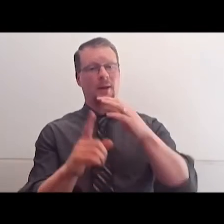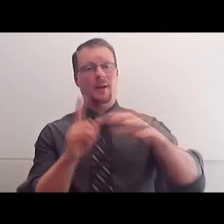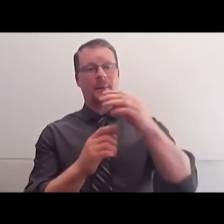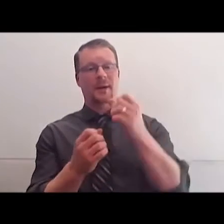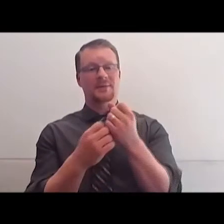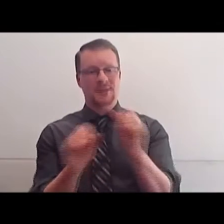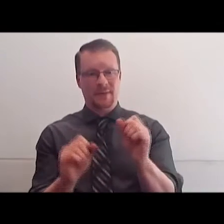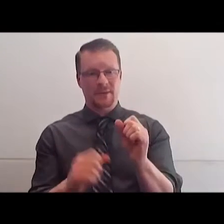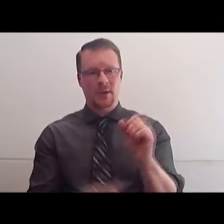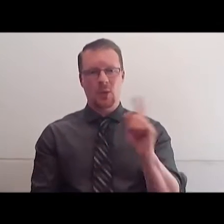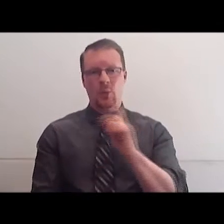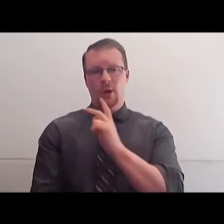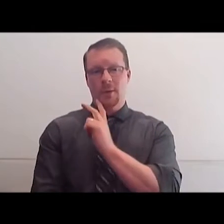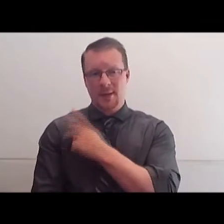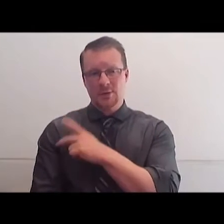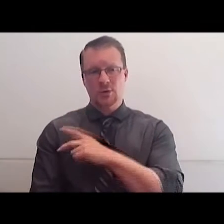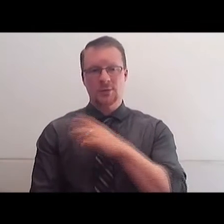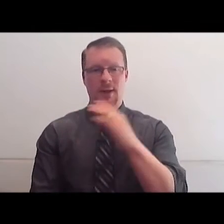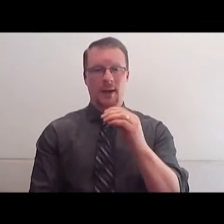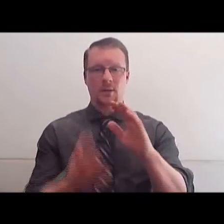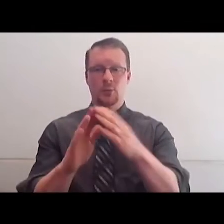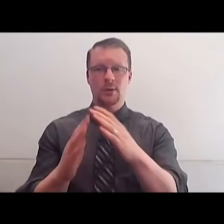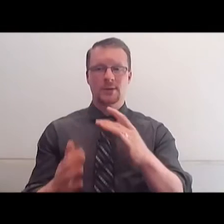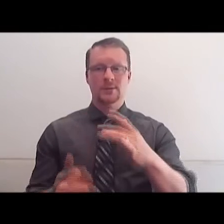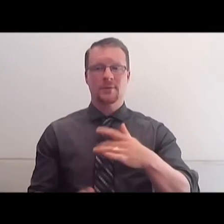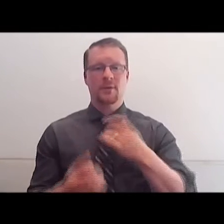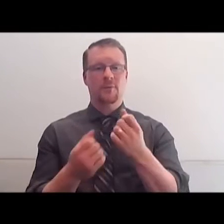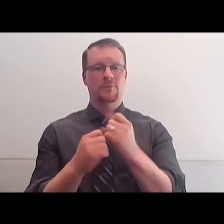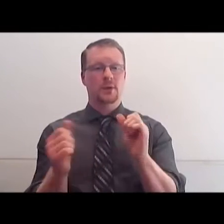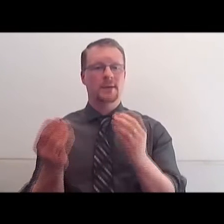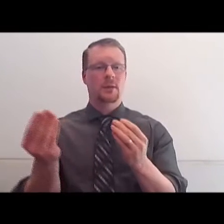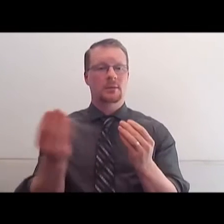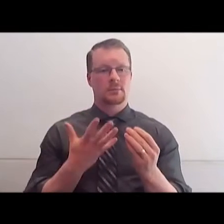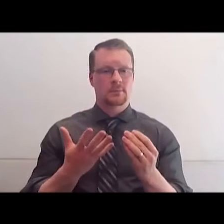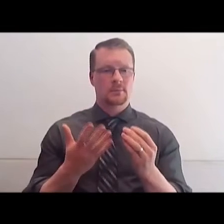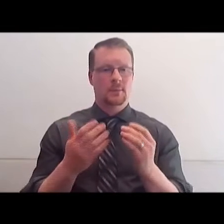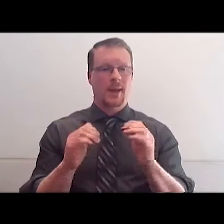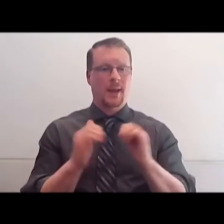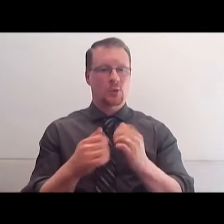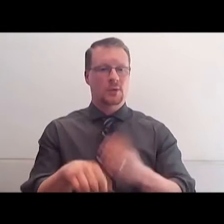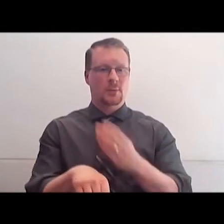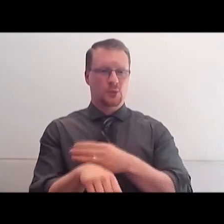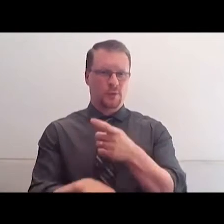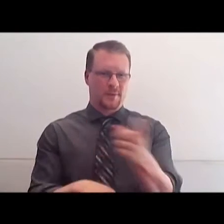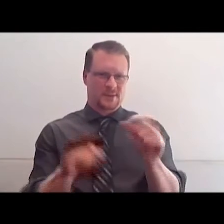And do we create a climate of safety, where patients and community members feel free